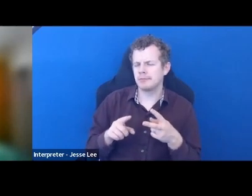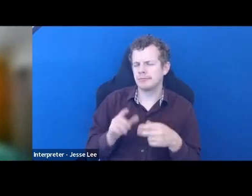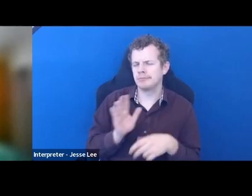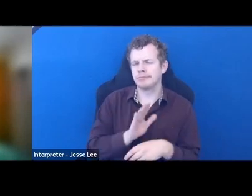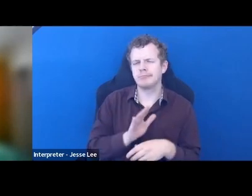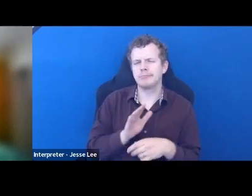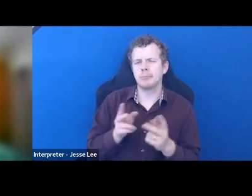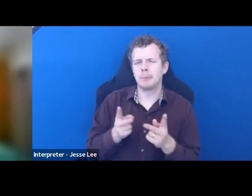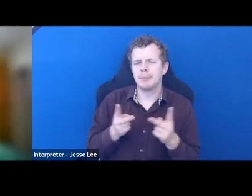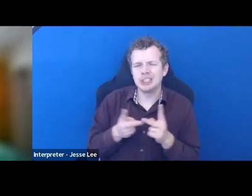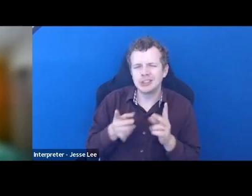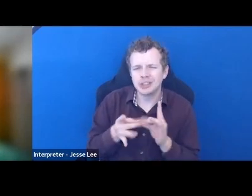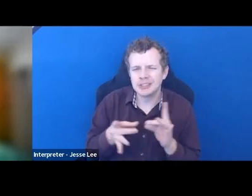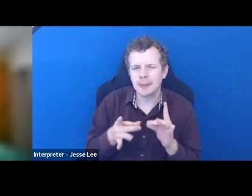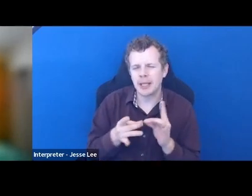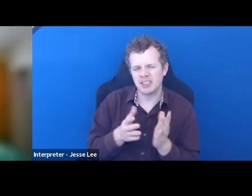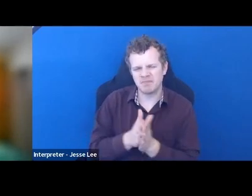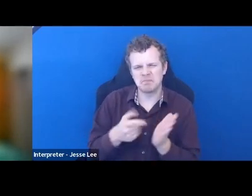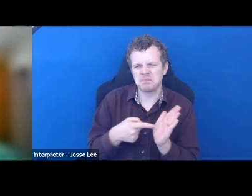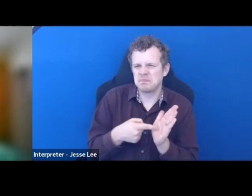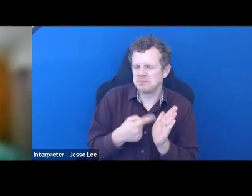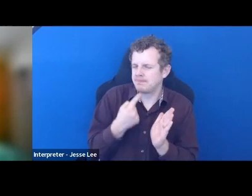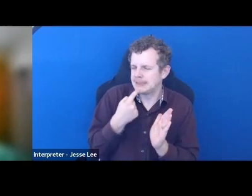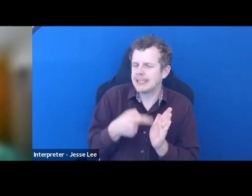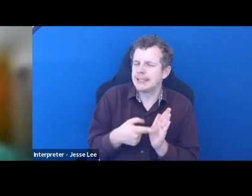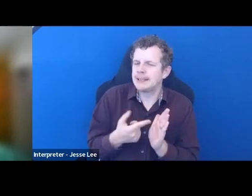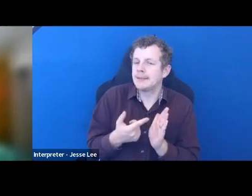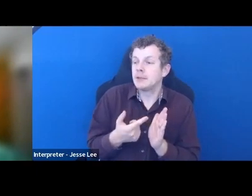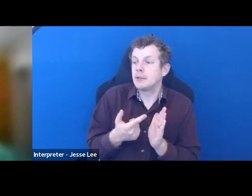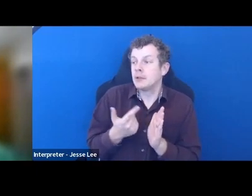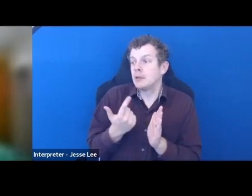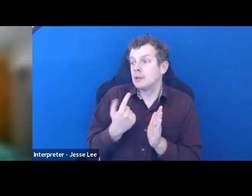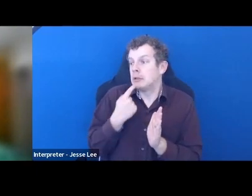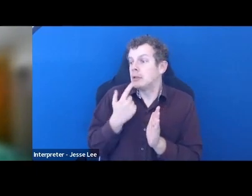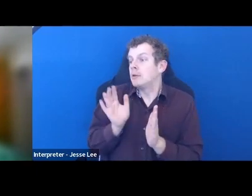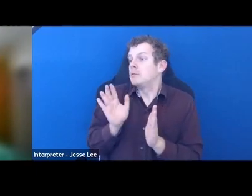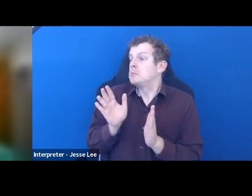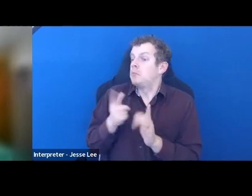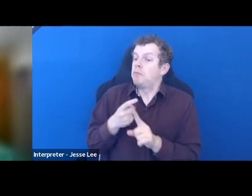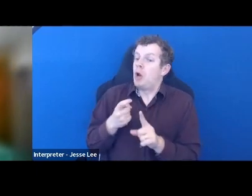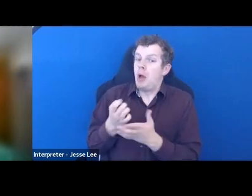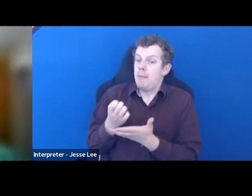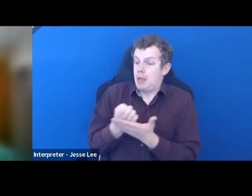So they have you know, outlined based on the evidence a child who is born